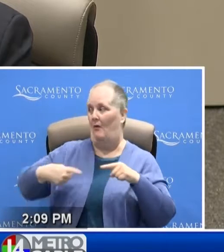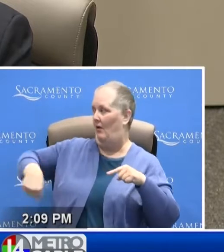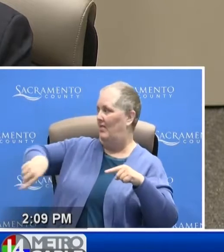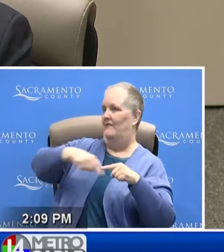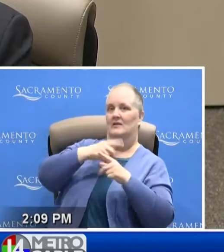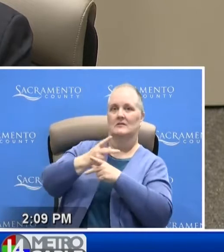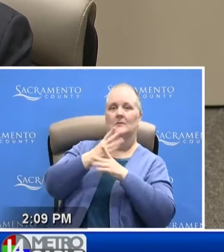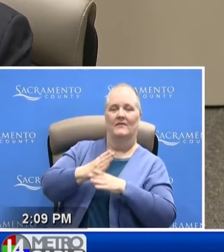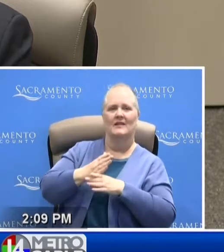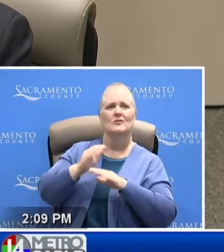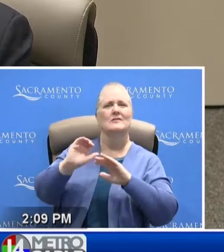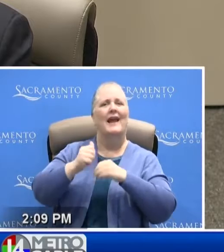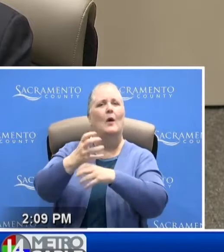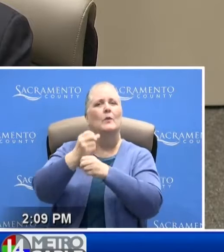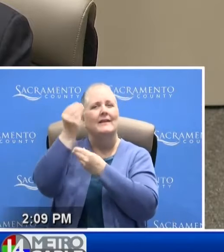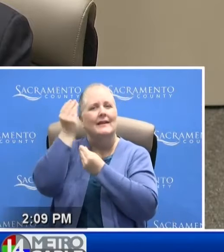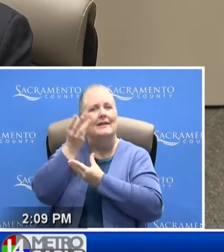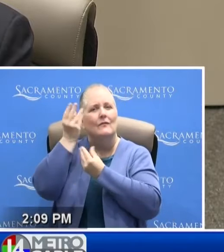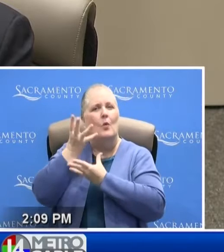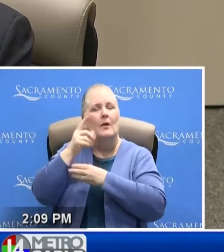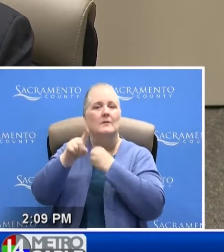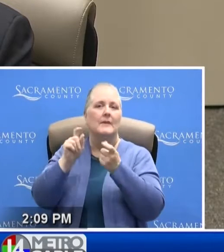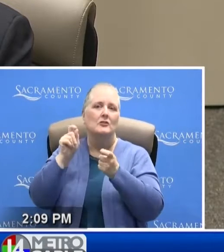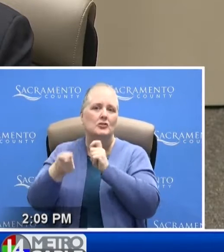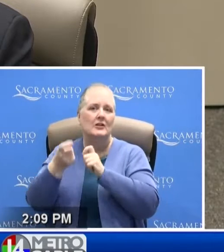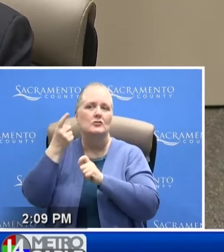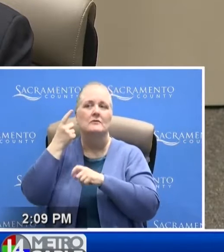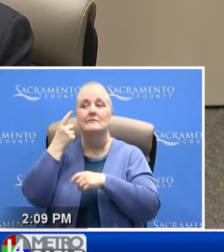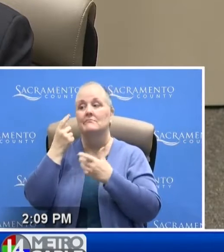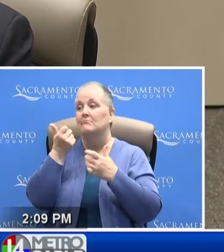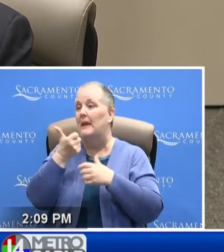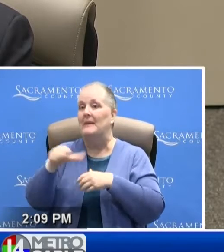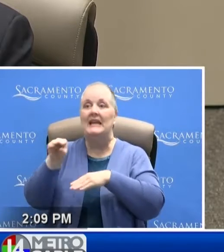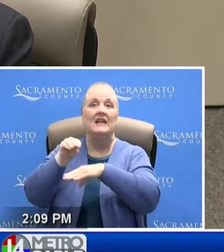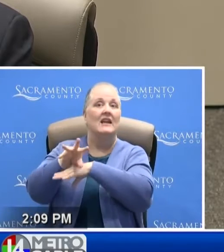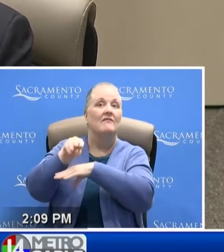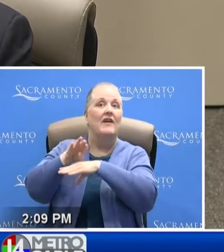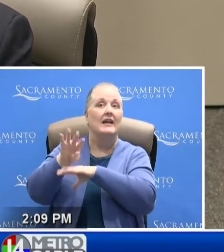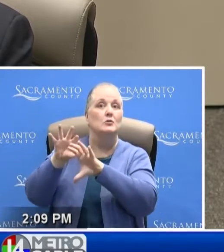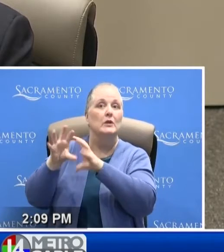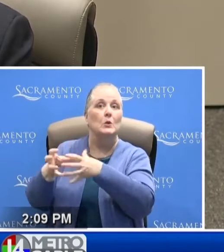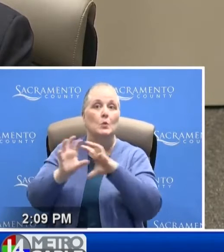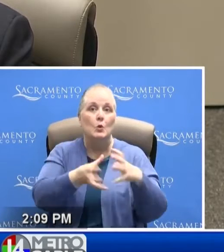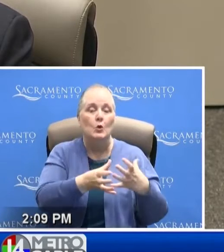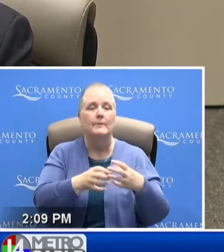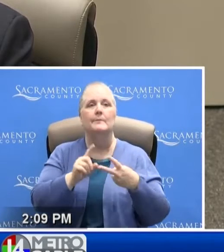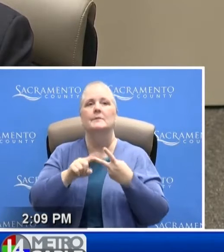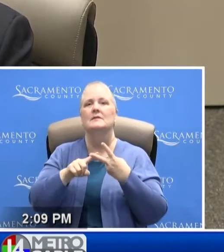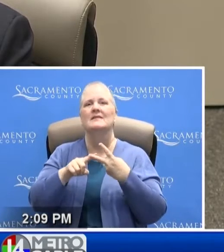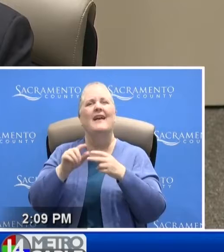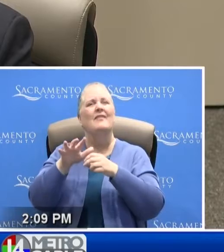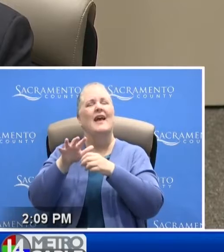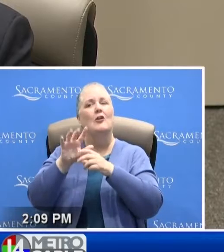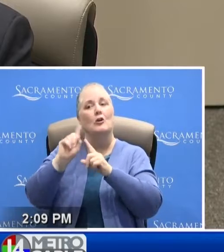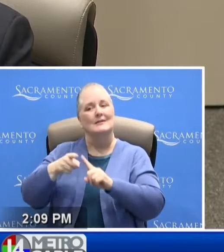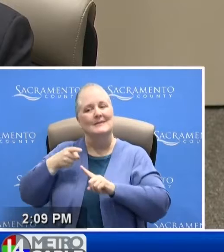kept informed about any changes to any advisory bodies that have geographic geographically specific to to that new district.